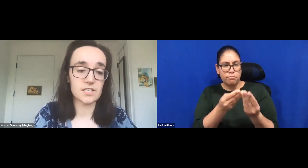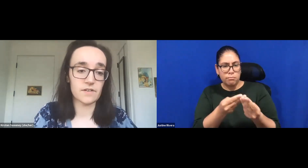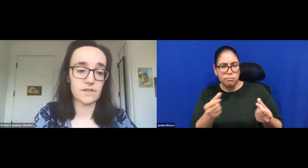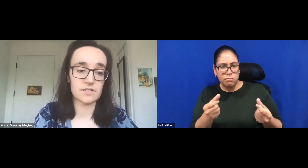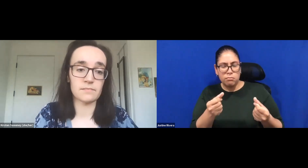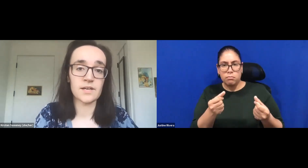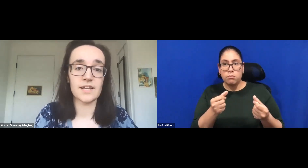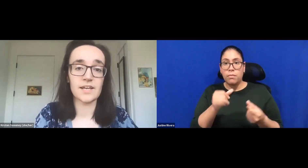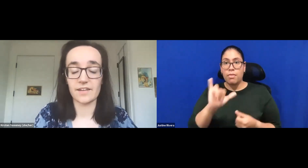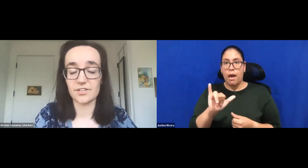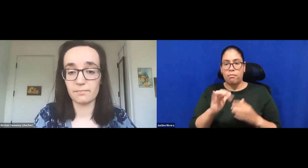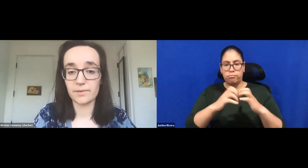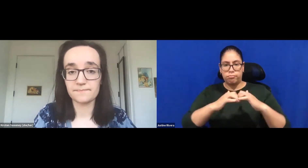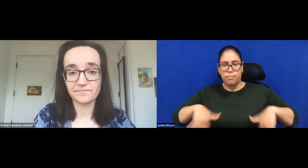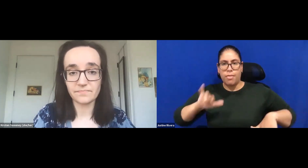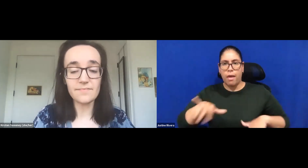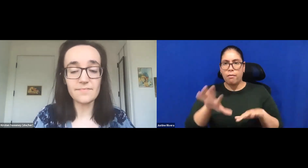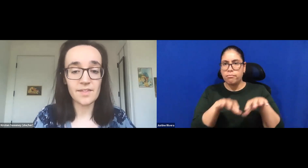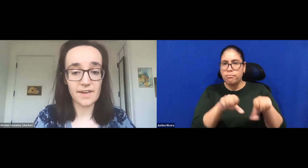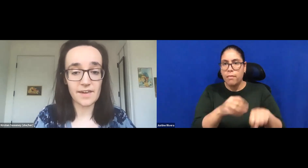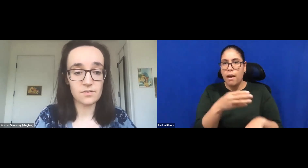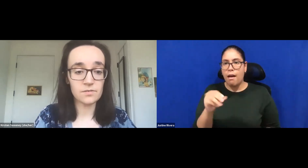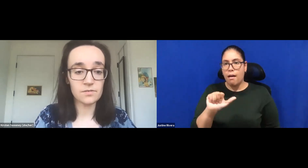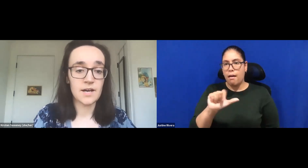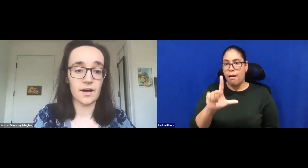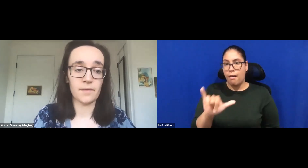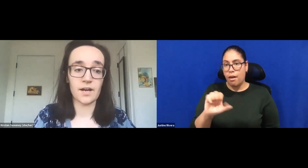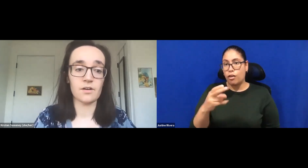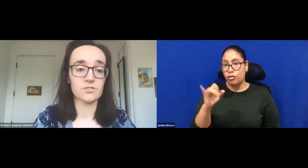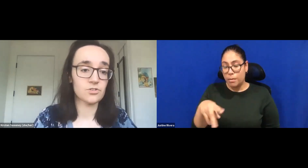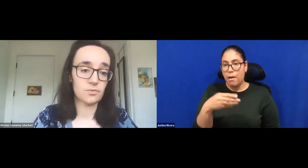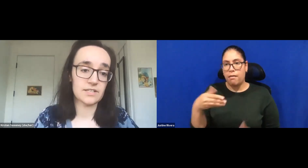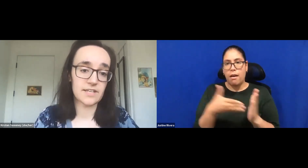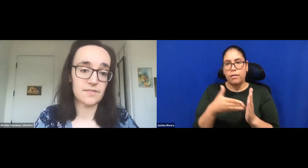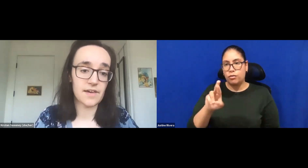anti racism, and allyship. Thank you. And I also just want to say